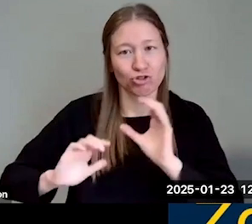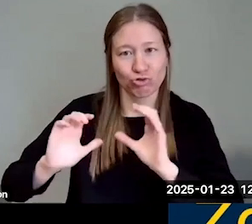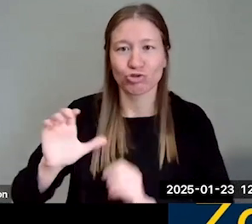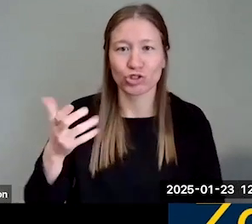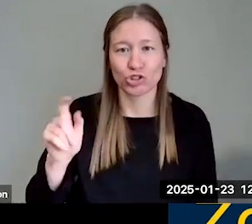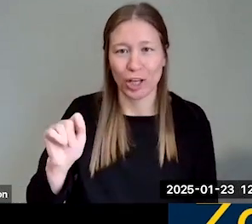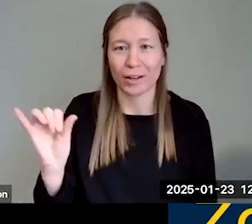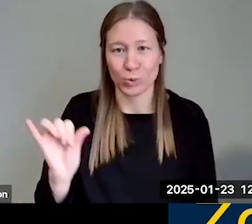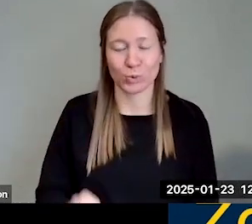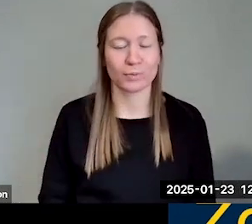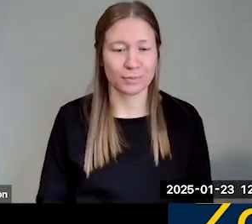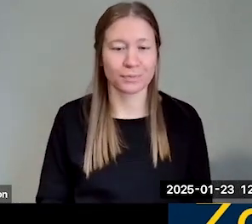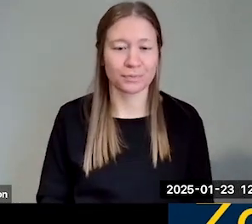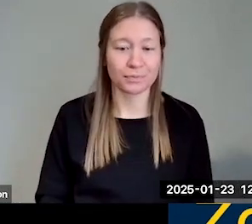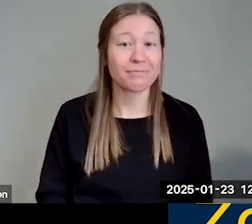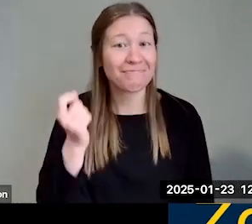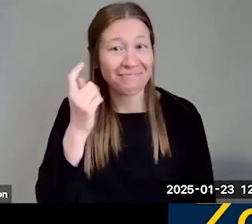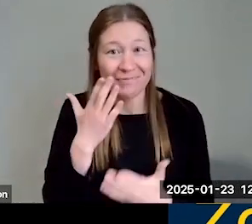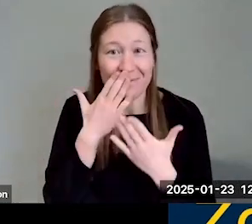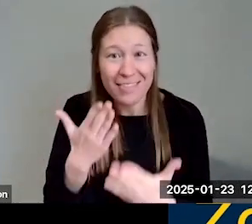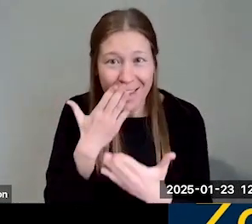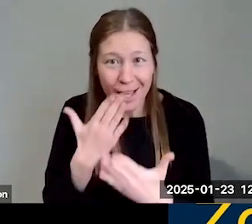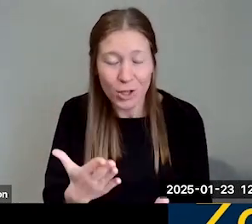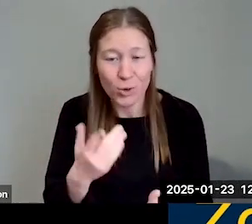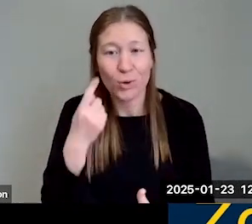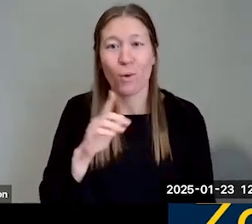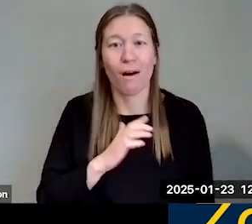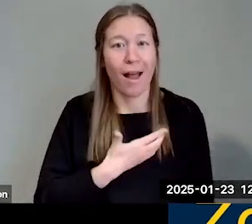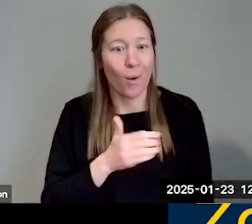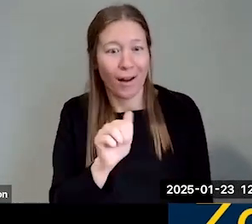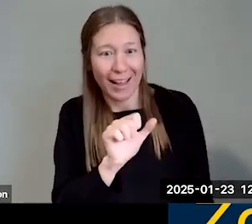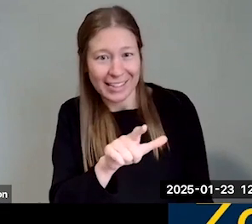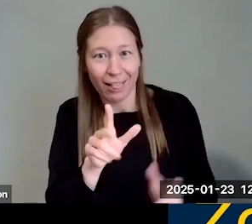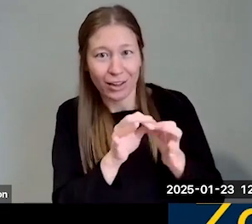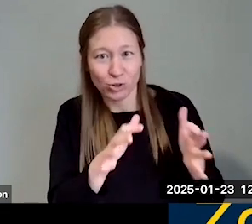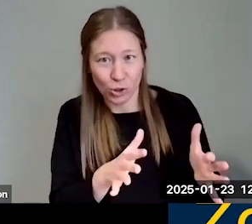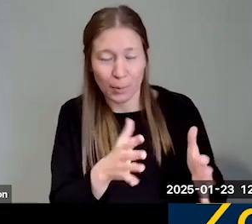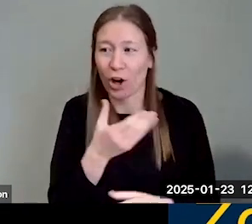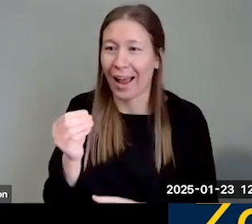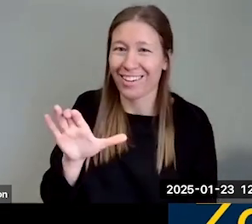And a very big thank you to our ASL interpreter and CART provider.